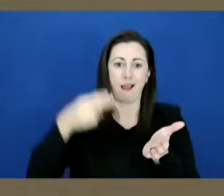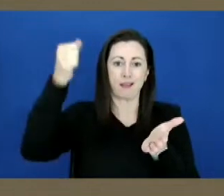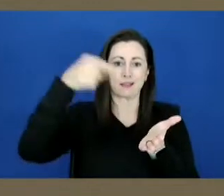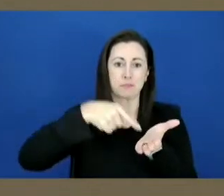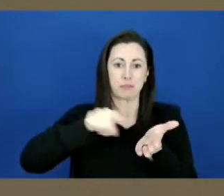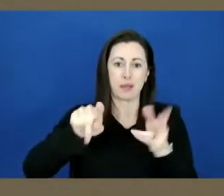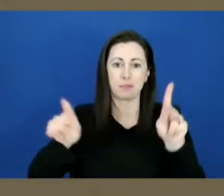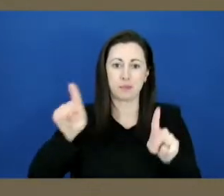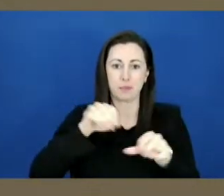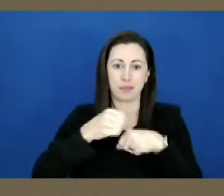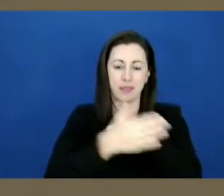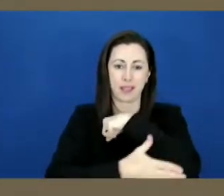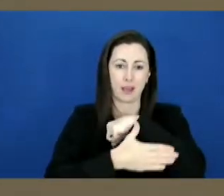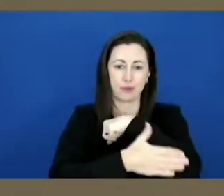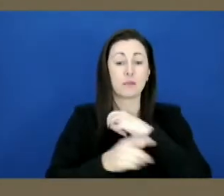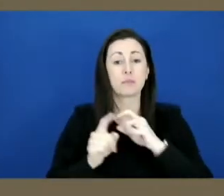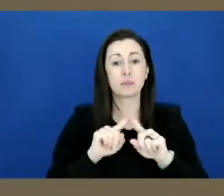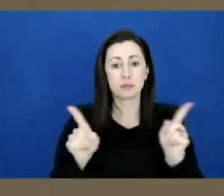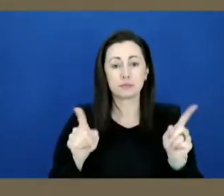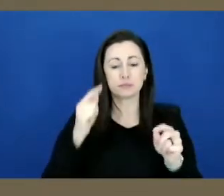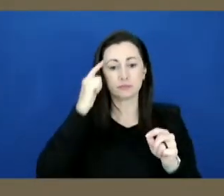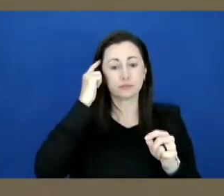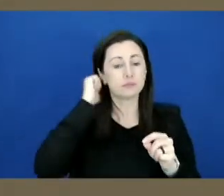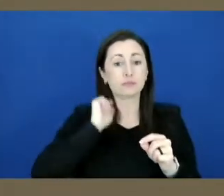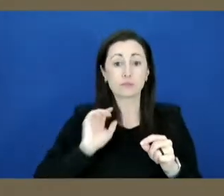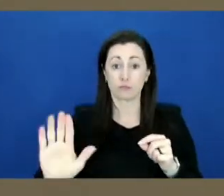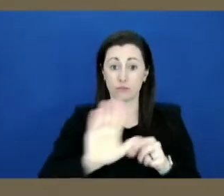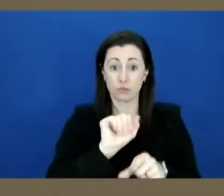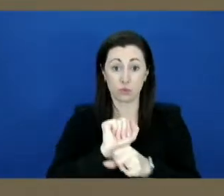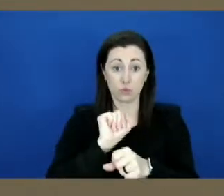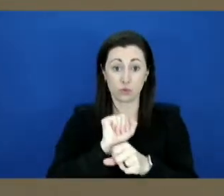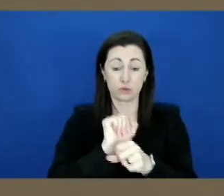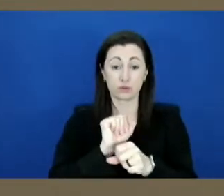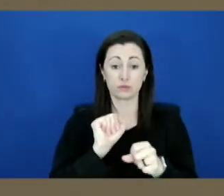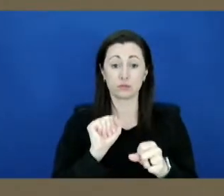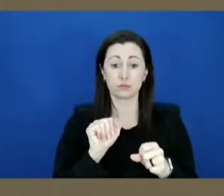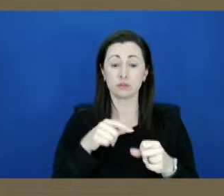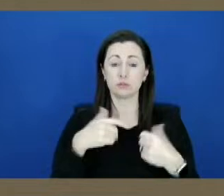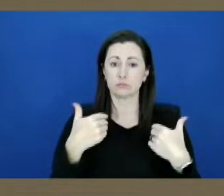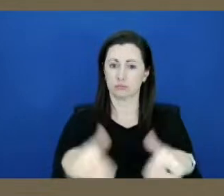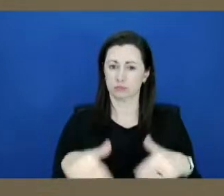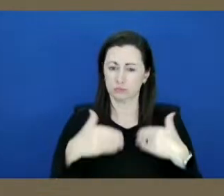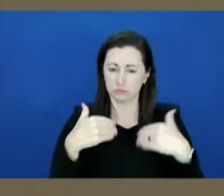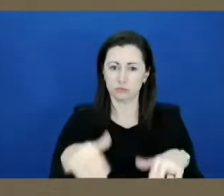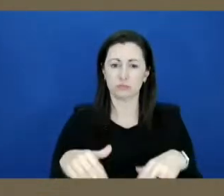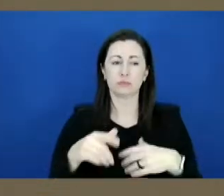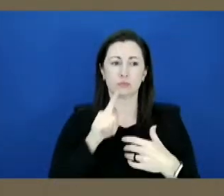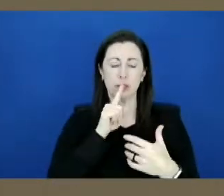SOCIAL WORKERS SHOULD BE THE HIGHEST PAID PEOPLE IN THE